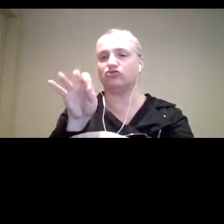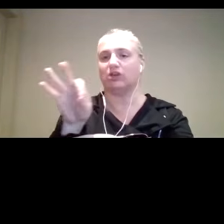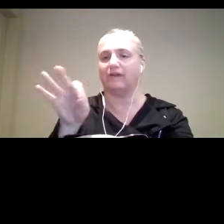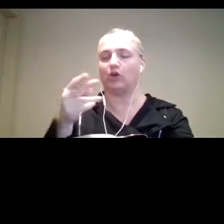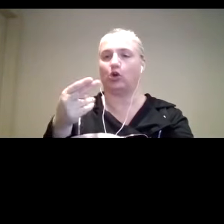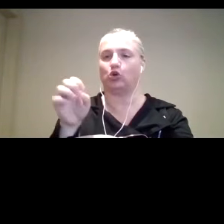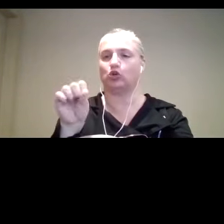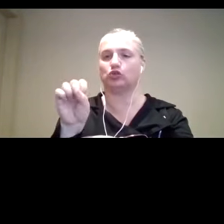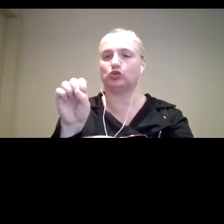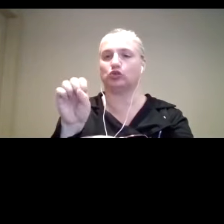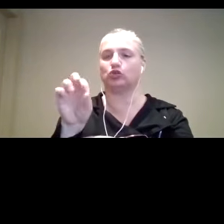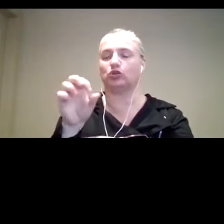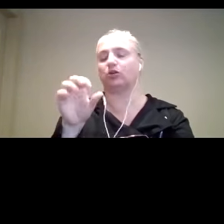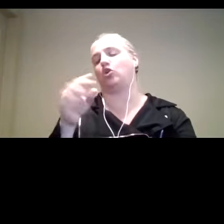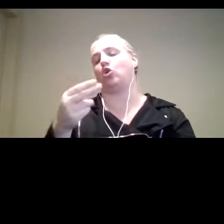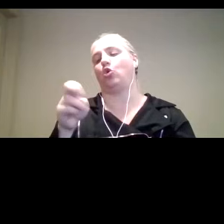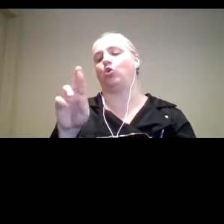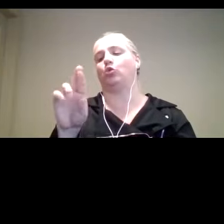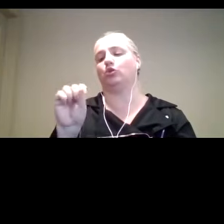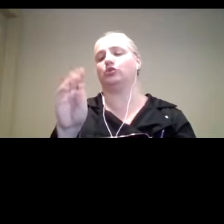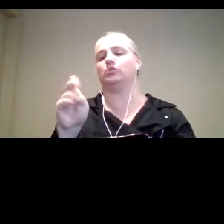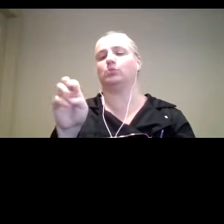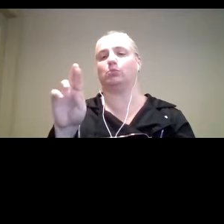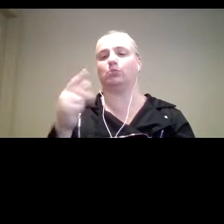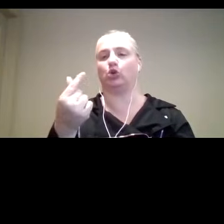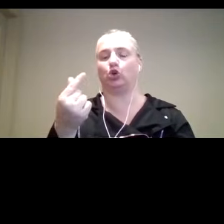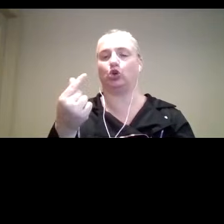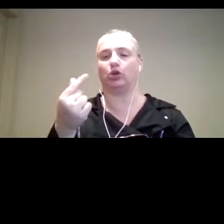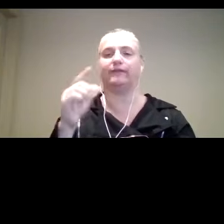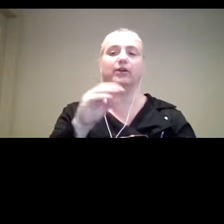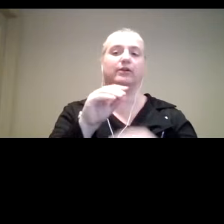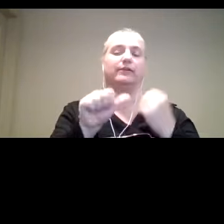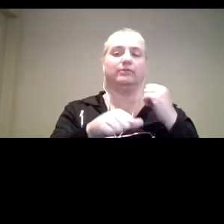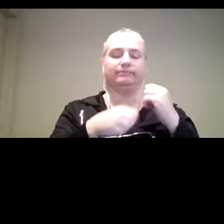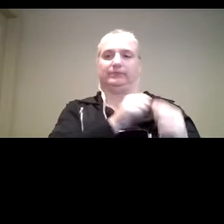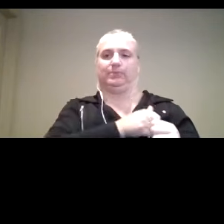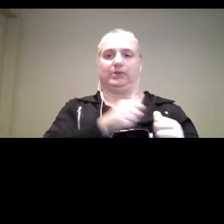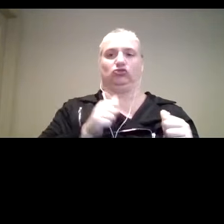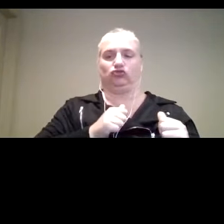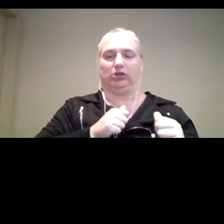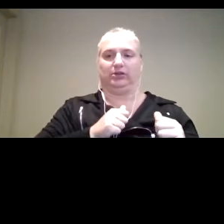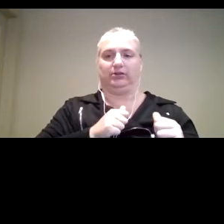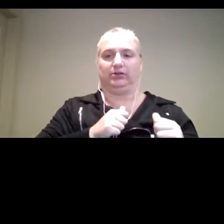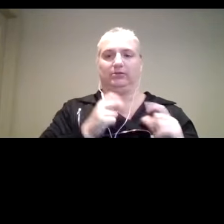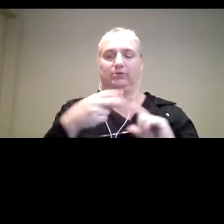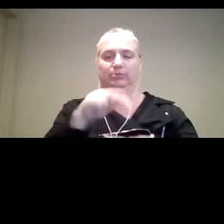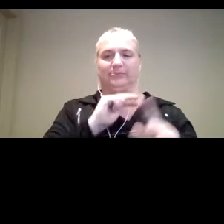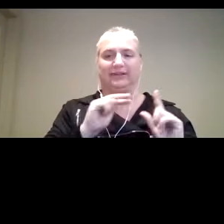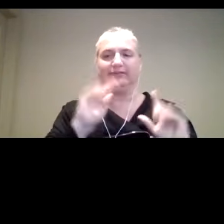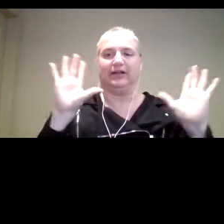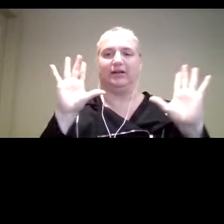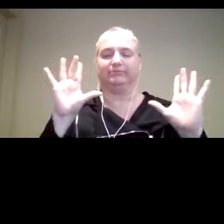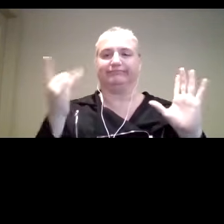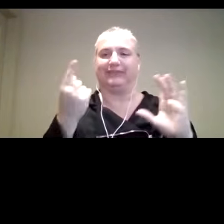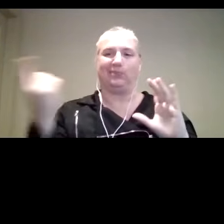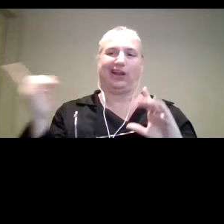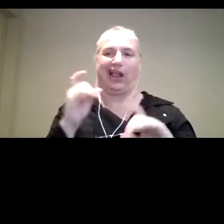to talk about social-emotional learning in the classroom from both an administrator standpoint. (dog barks) Oh, there we go. Somebody is home.